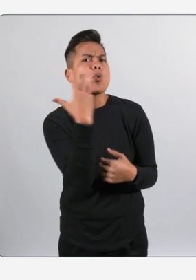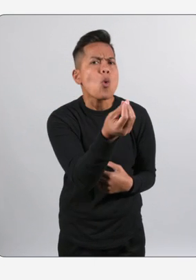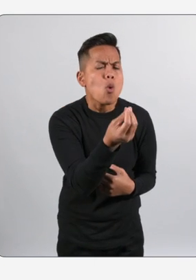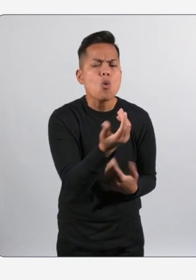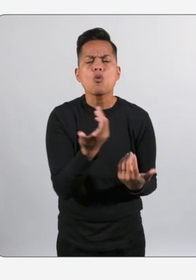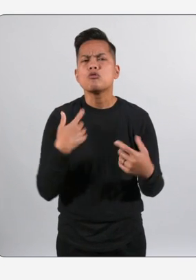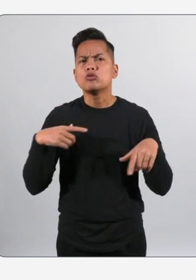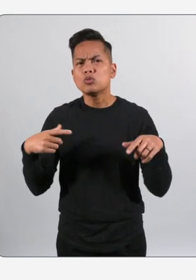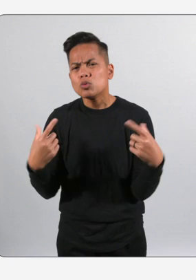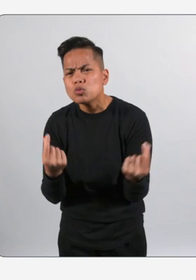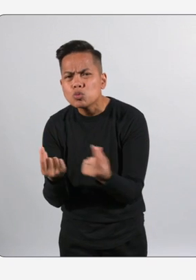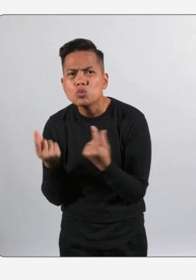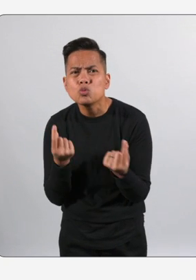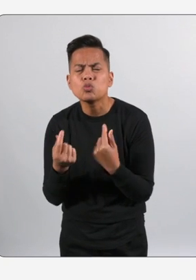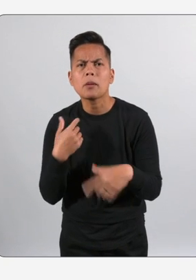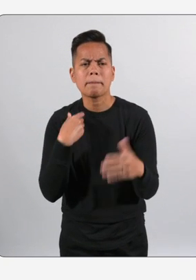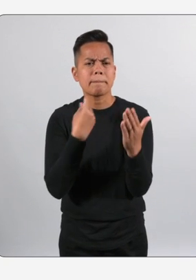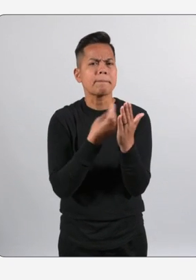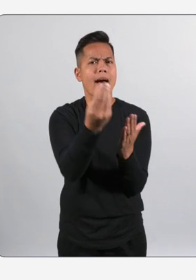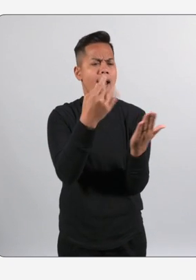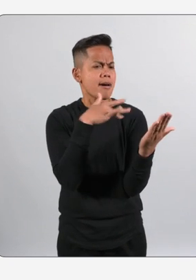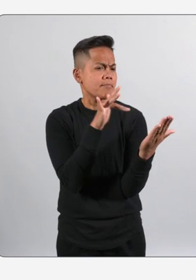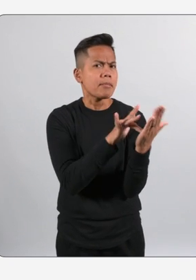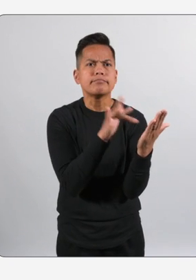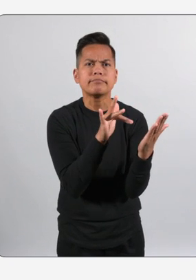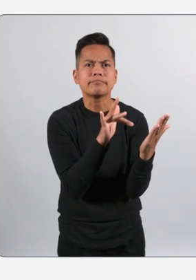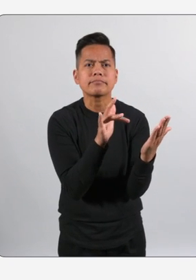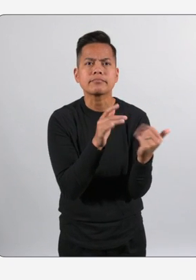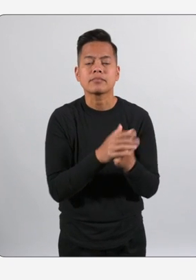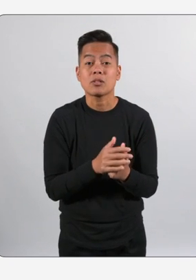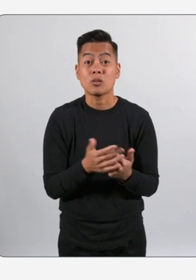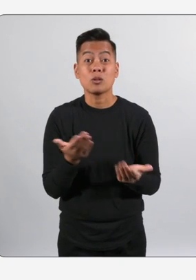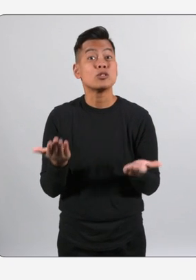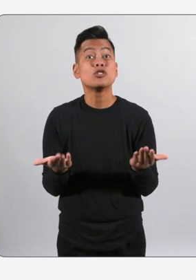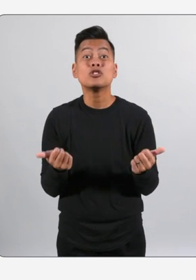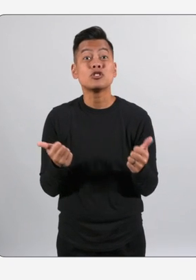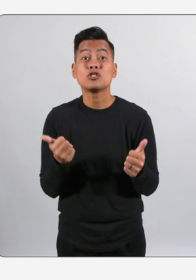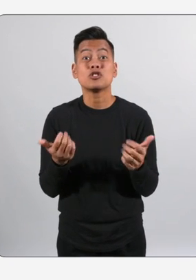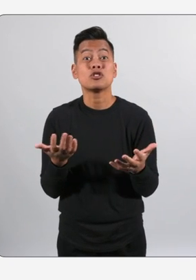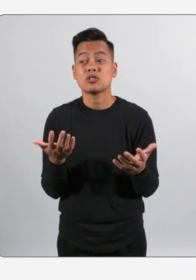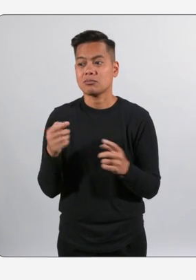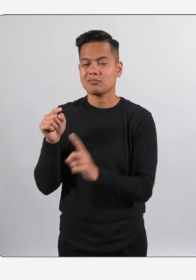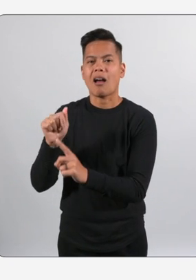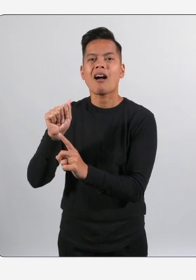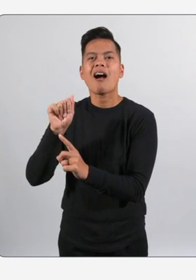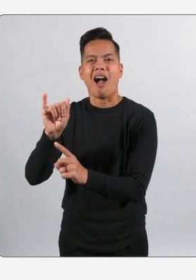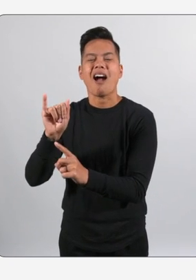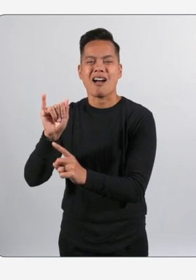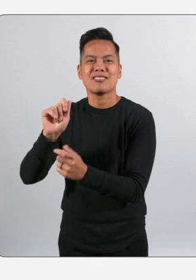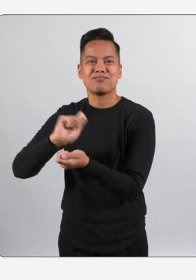I want to buy moments. Which brings us to the AI revolution. We are ready for it.